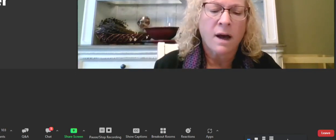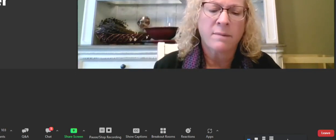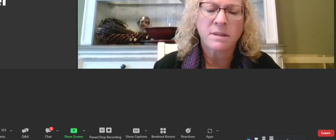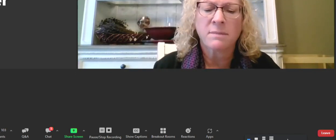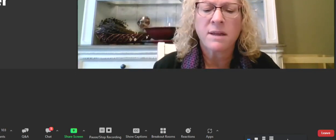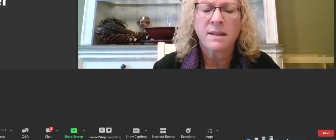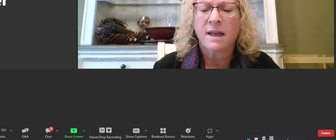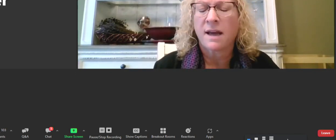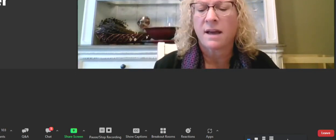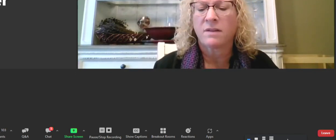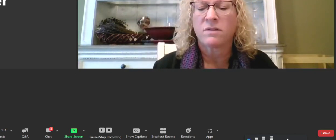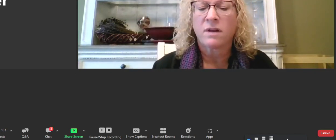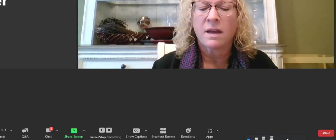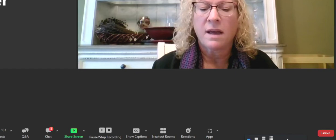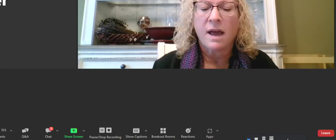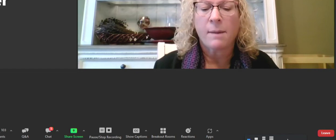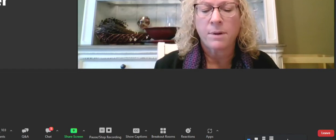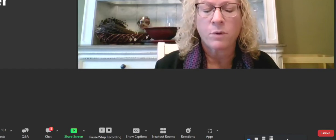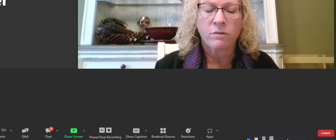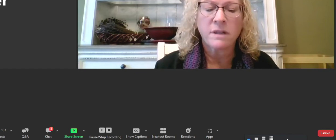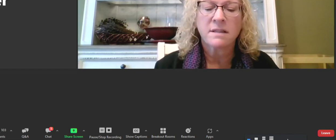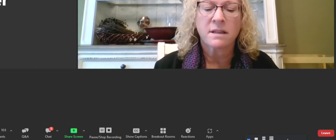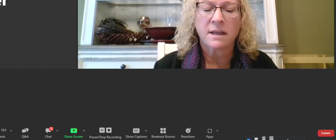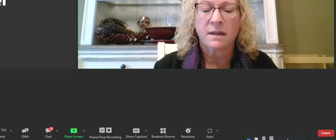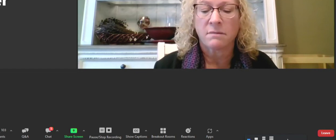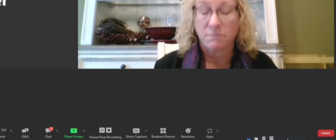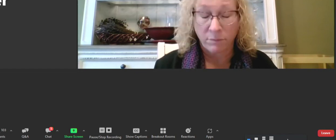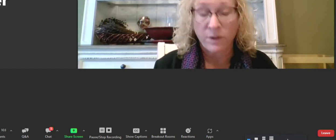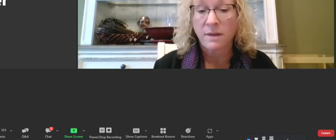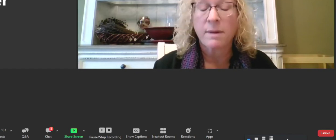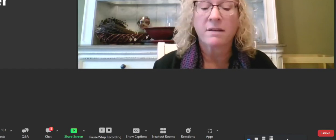Something that has happened more recently within the past